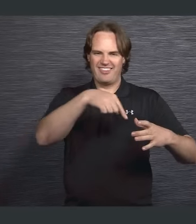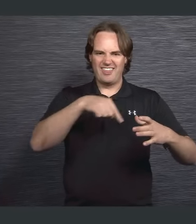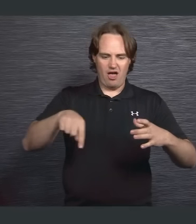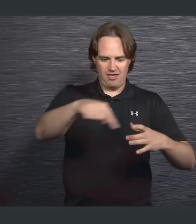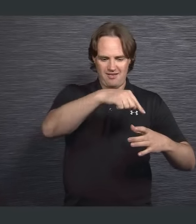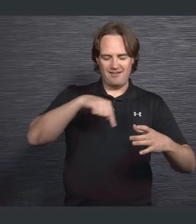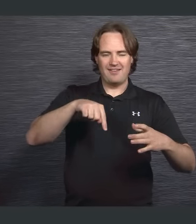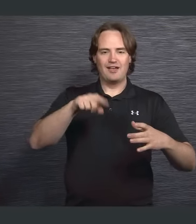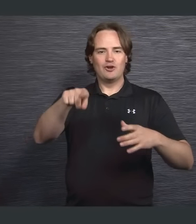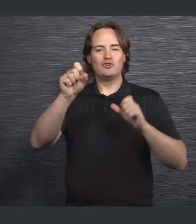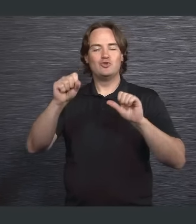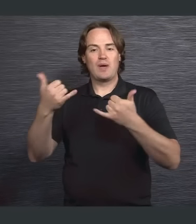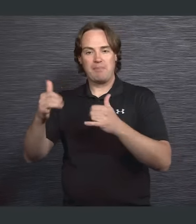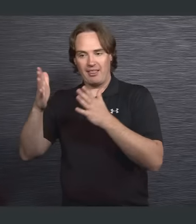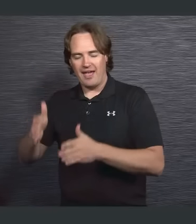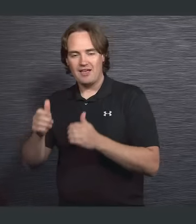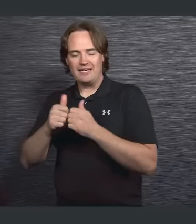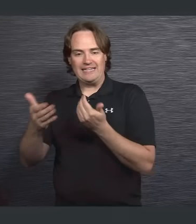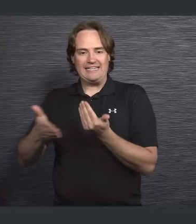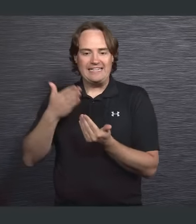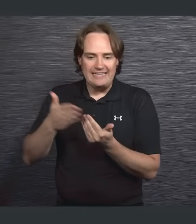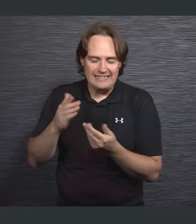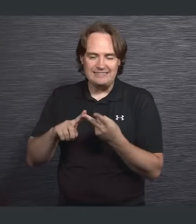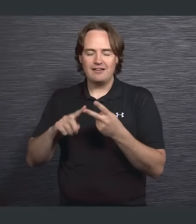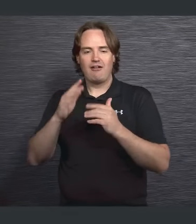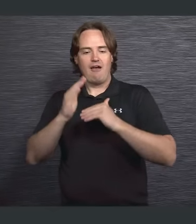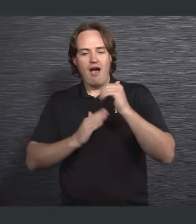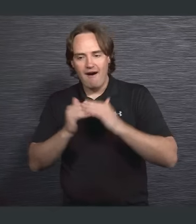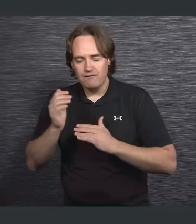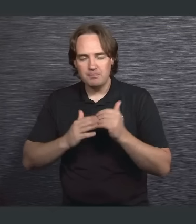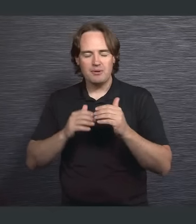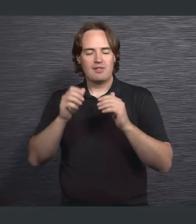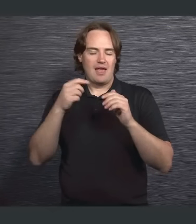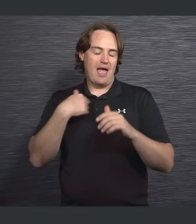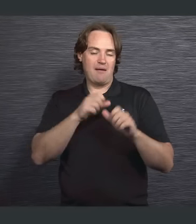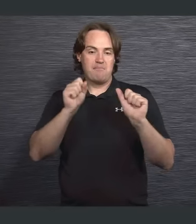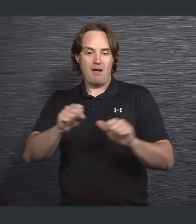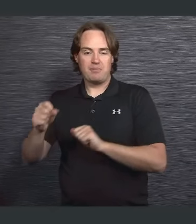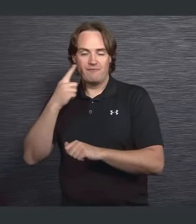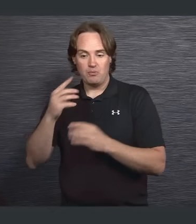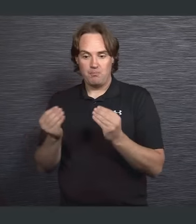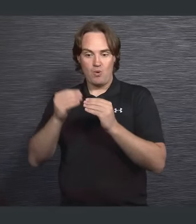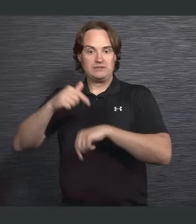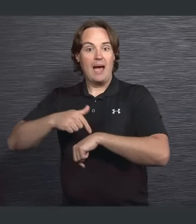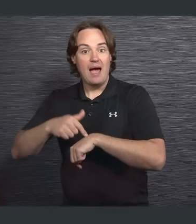to play more easily, more comfortably, and for longer periods.